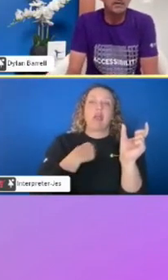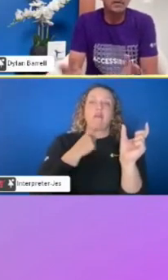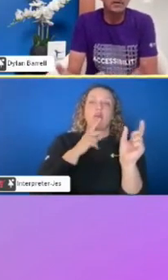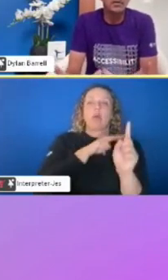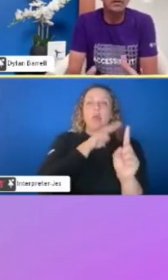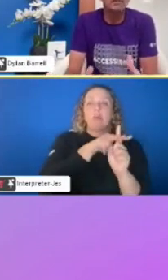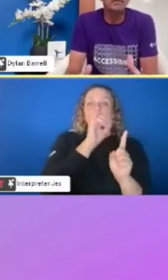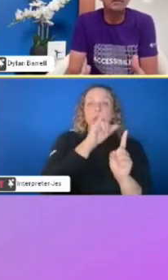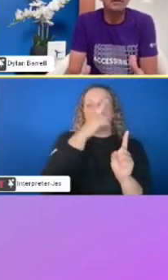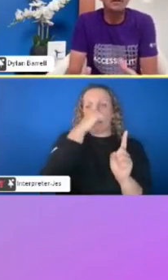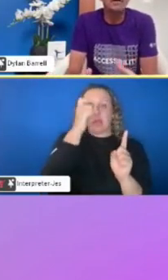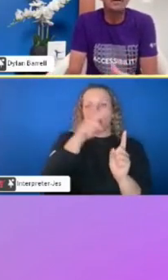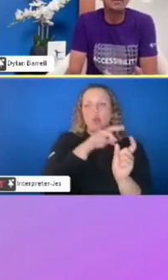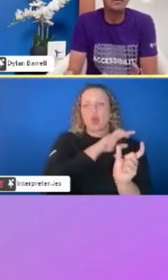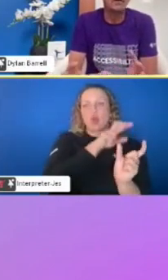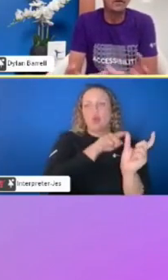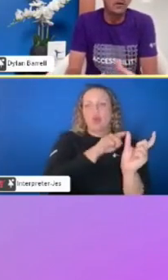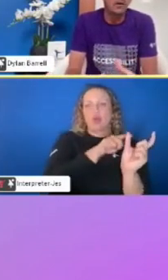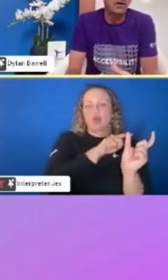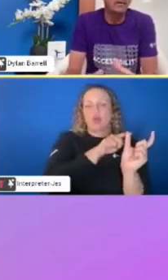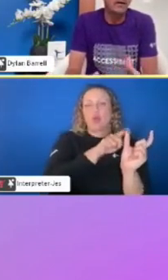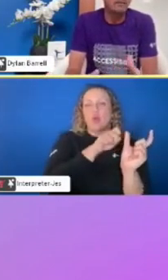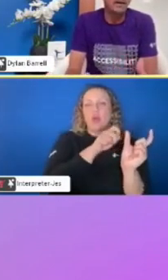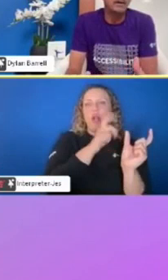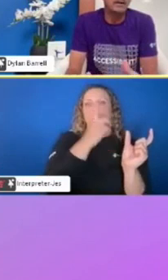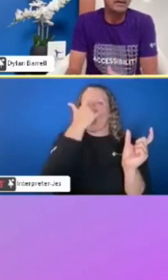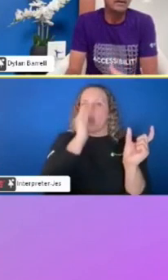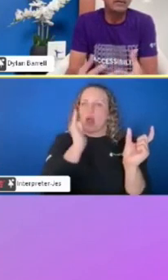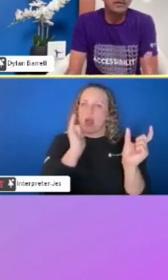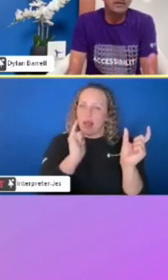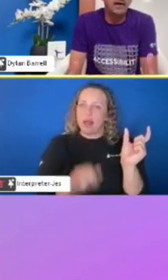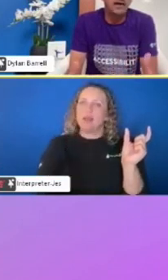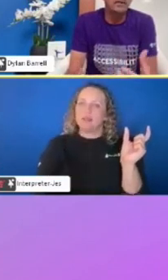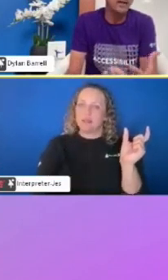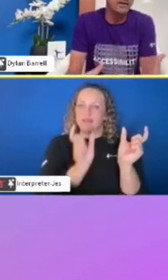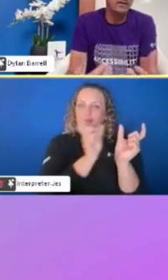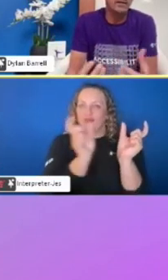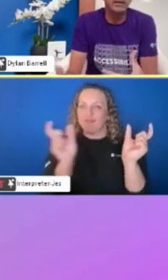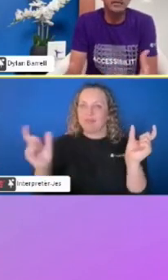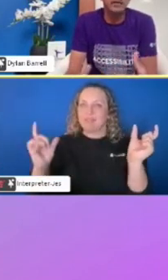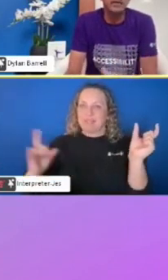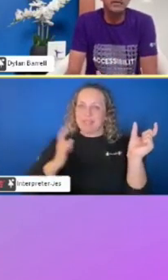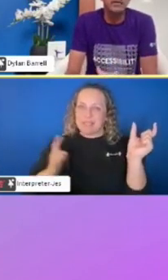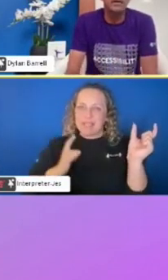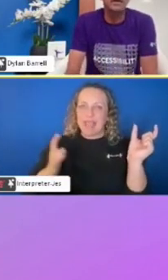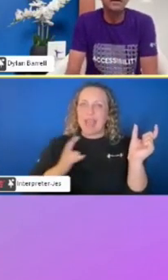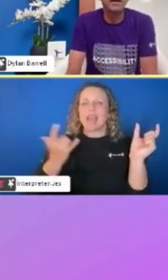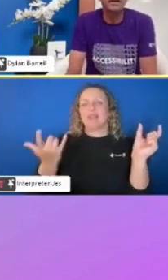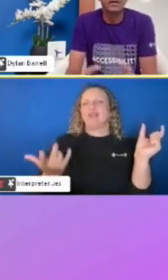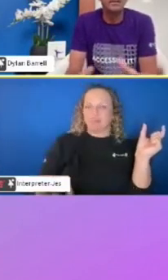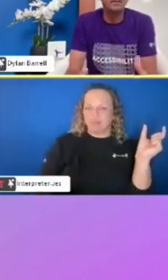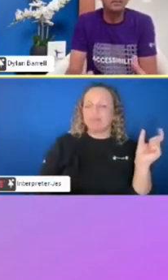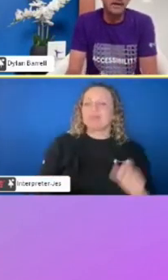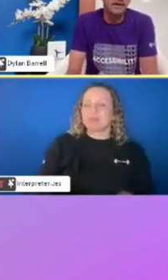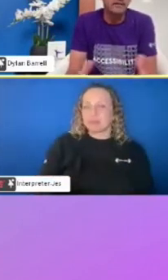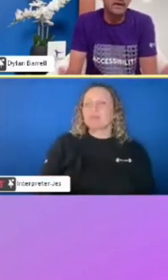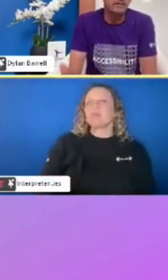because you're implementing what the look of that button is and different styles of aero styles and all that sort of thing, and you wanna be able to make that available